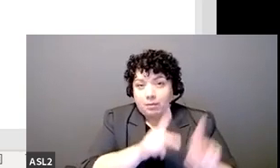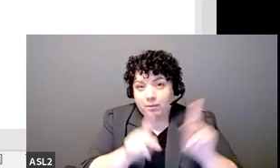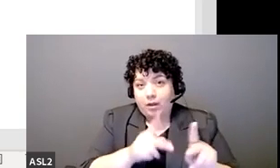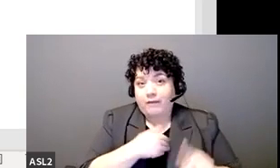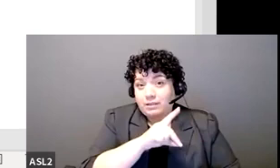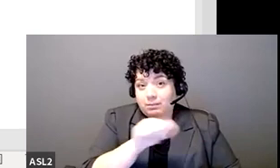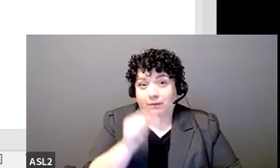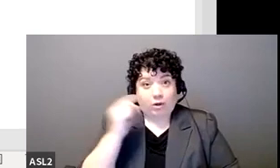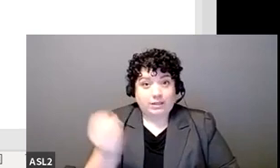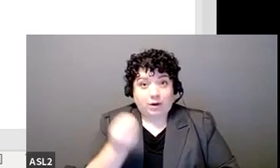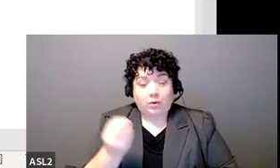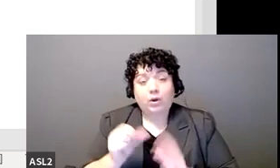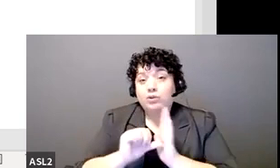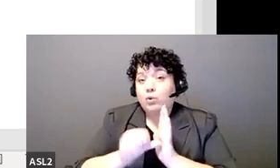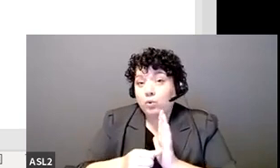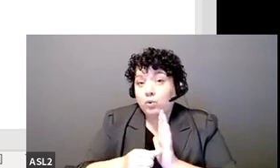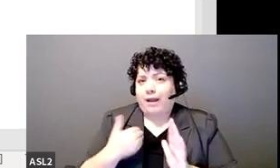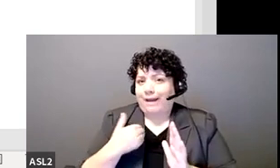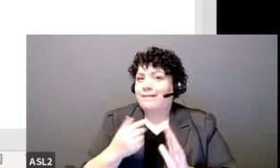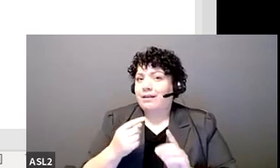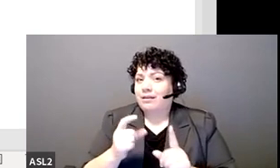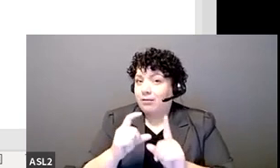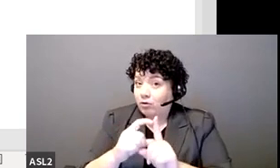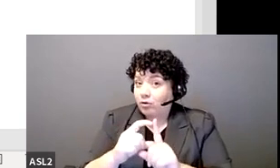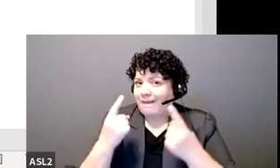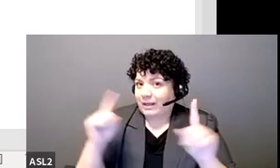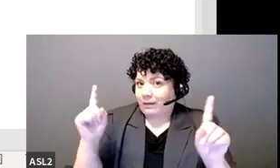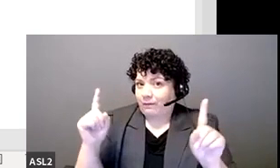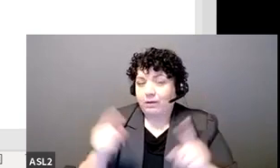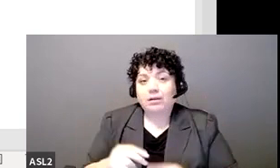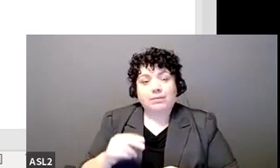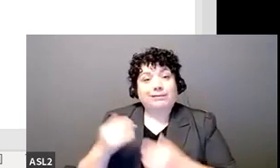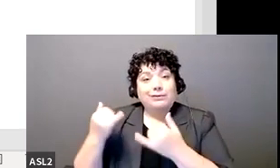the key word there is effective so it's based on a premise that the current system is ineffective